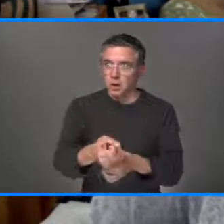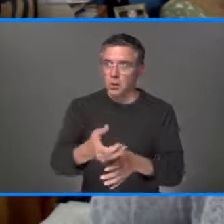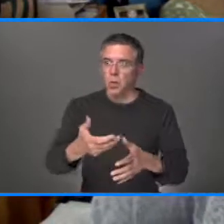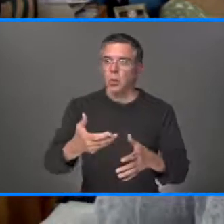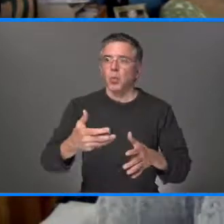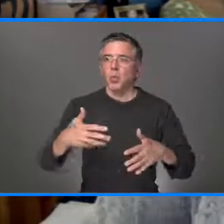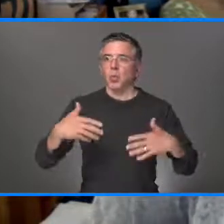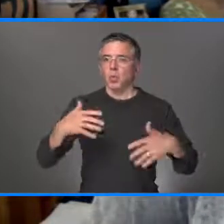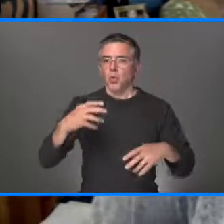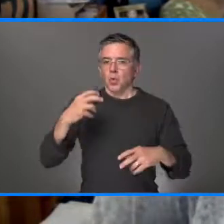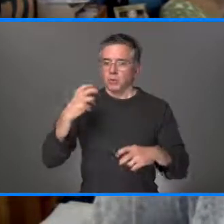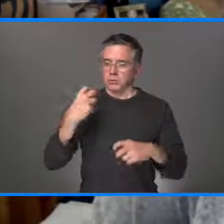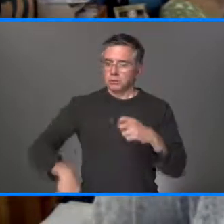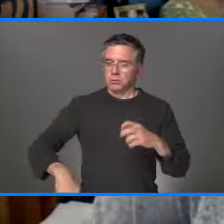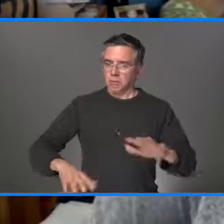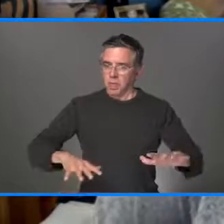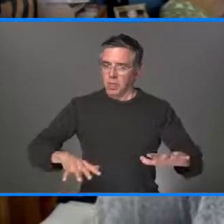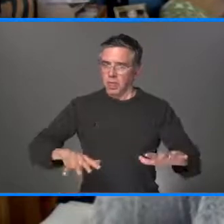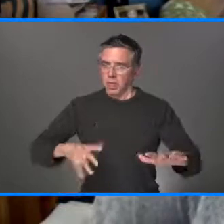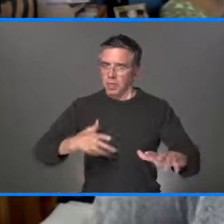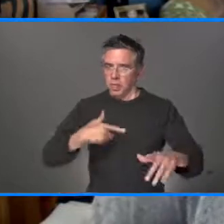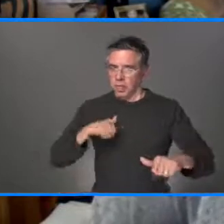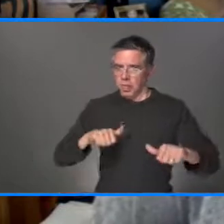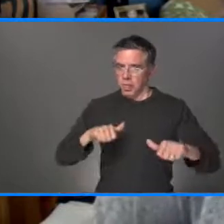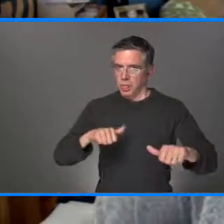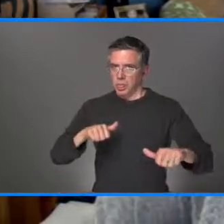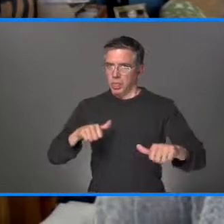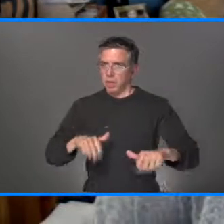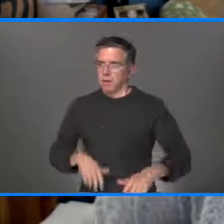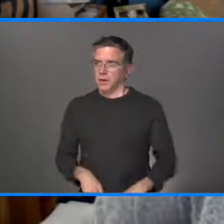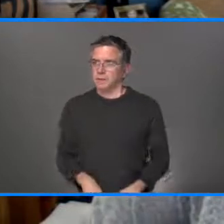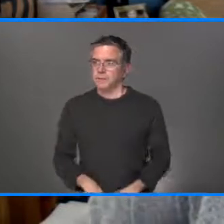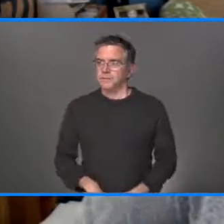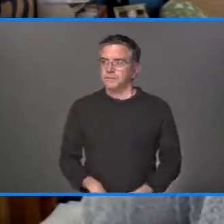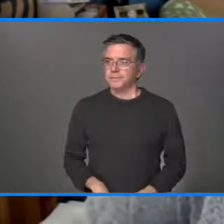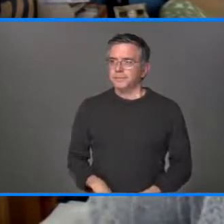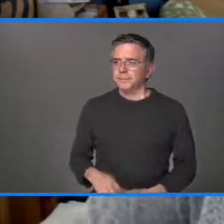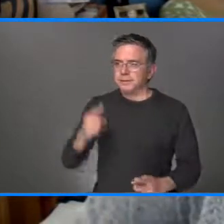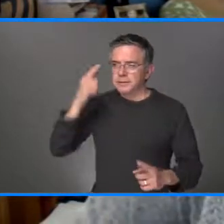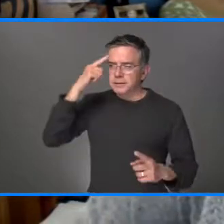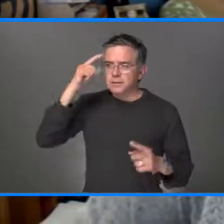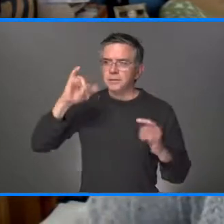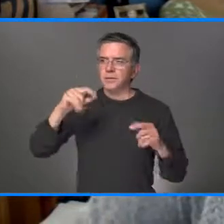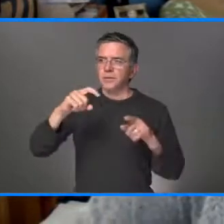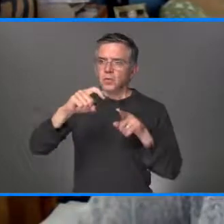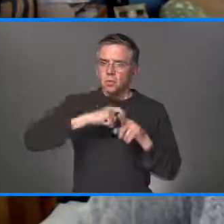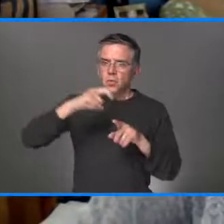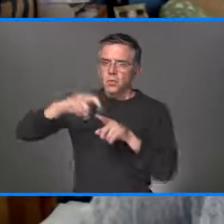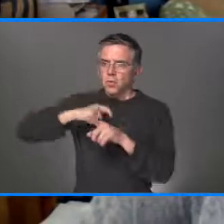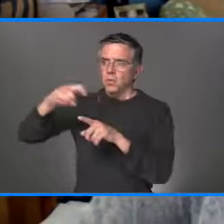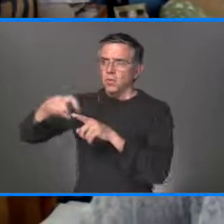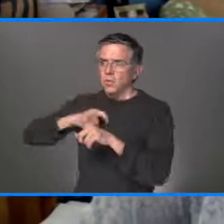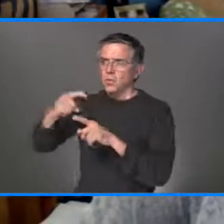So, you know, I think of the calls that we get of whether they're farmworkers